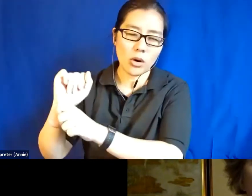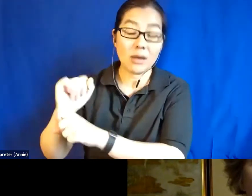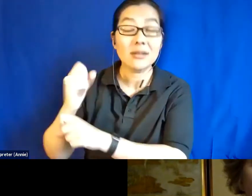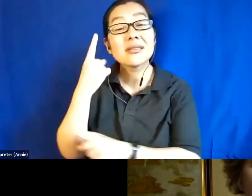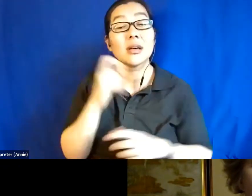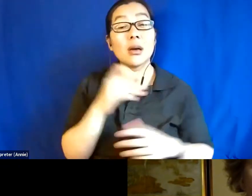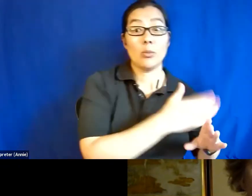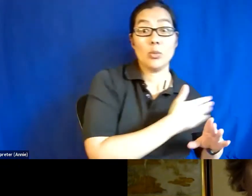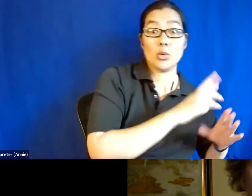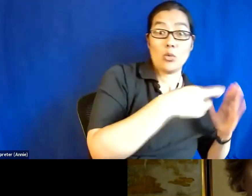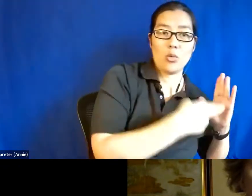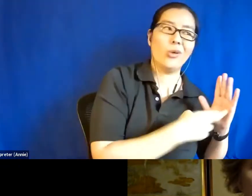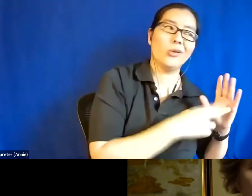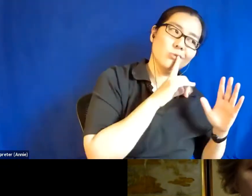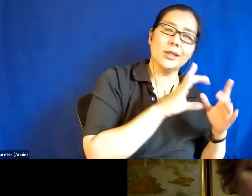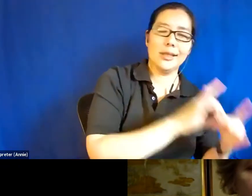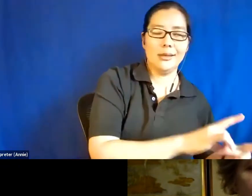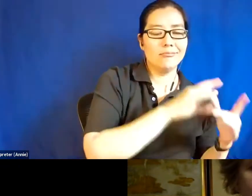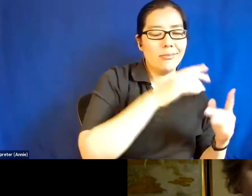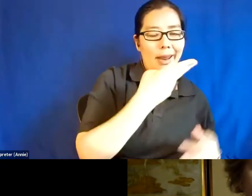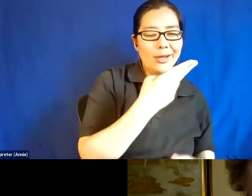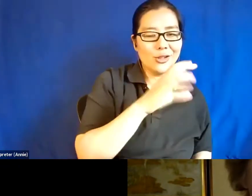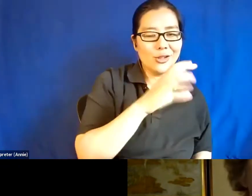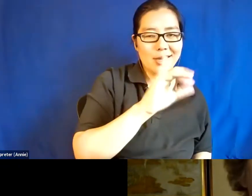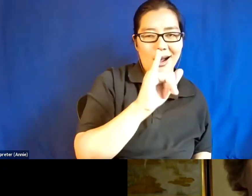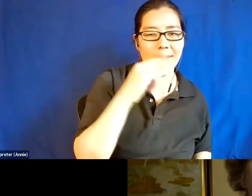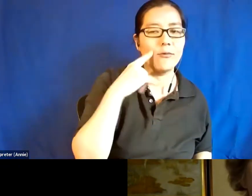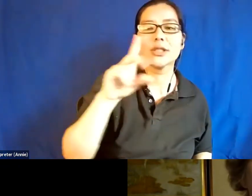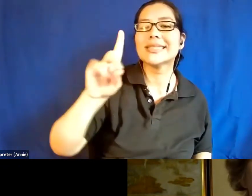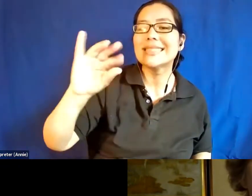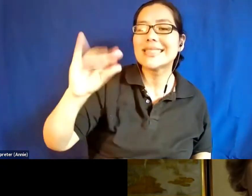HCI for digital musical instruments. It's not as weird as it sounds